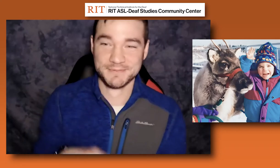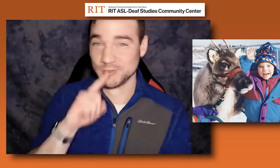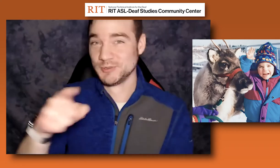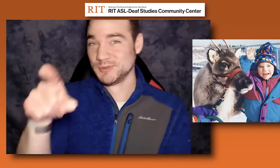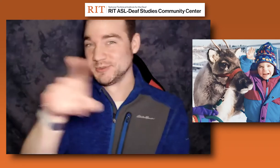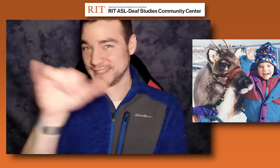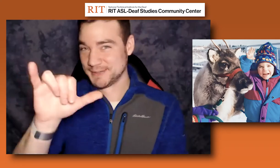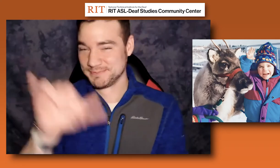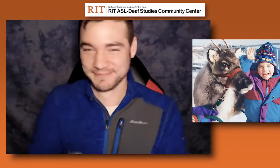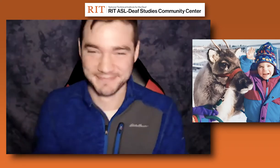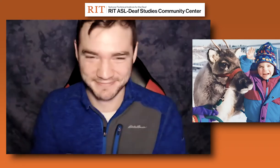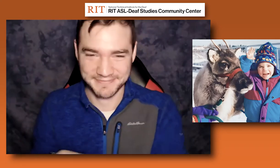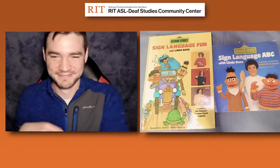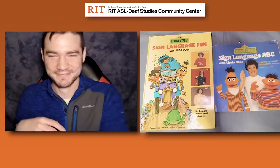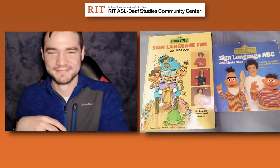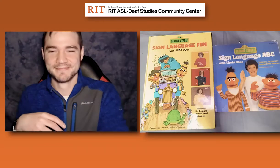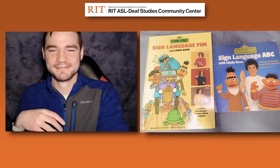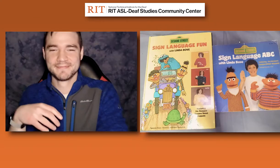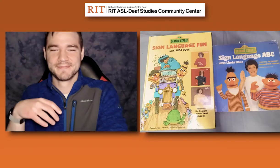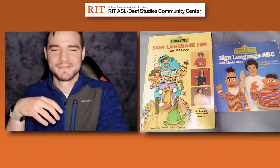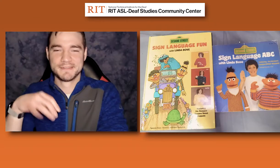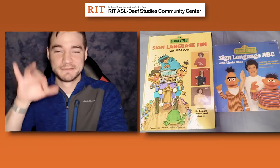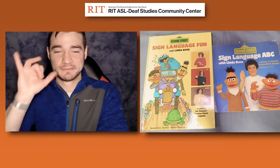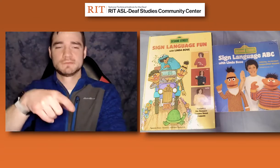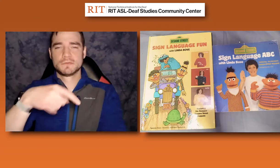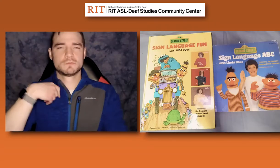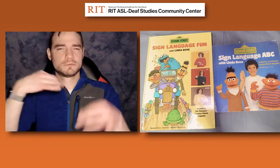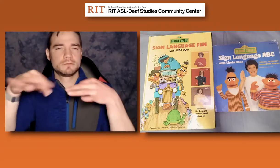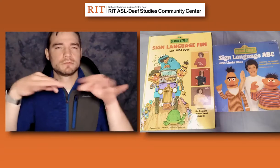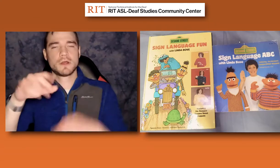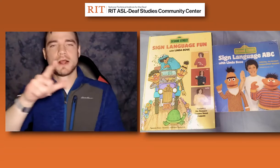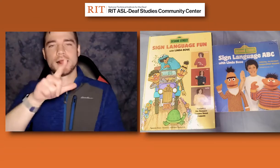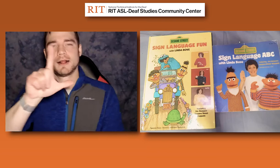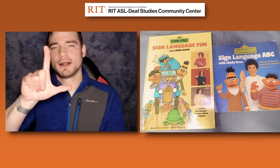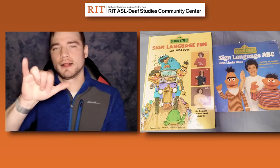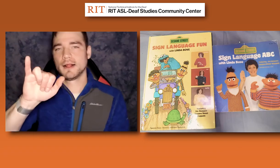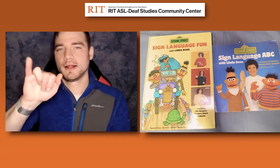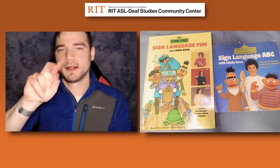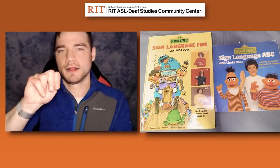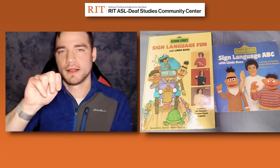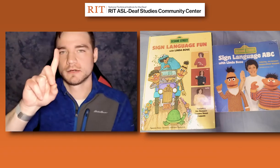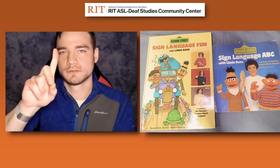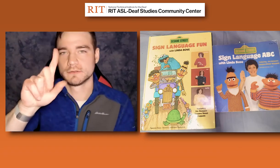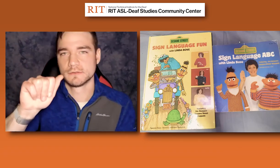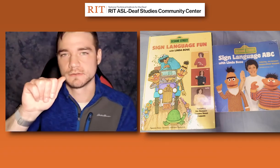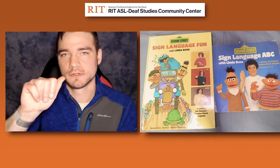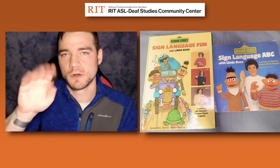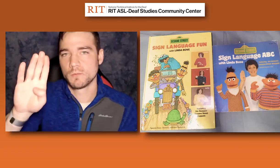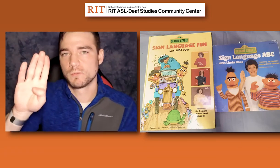I hope you are, too. So, remember, I was telling you about the books.